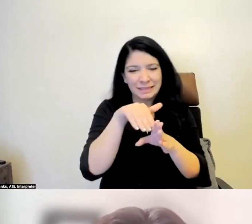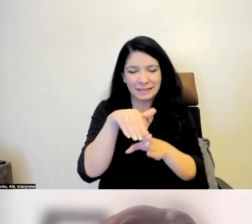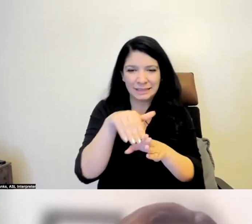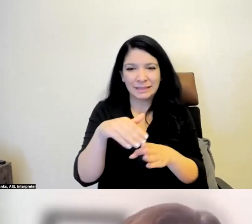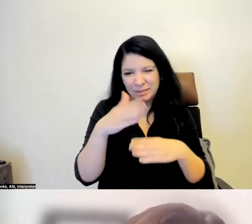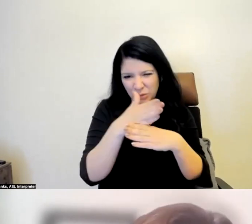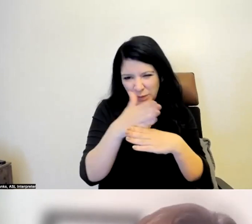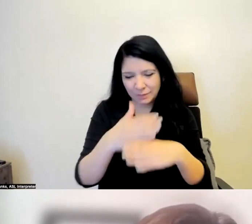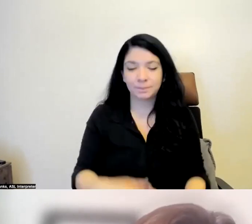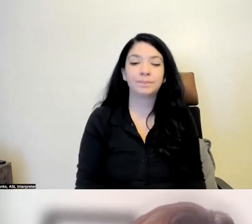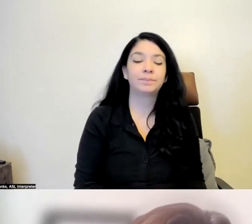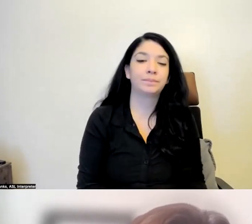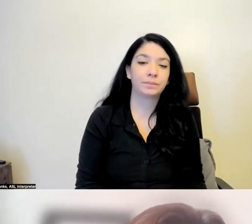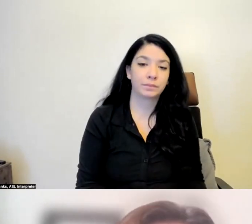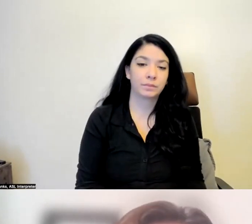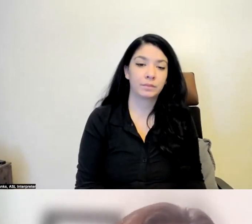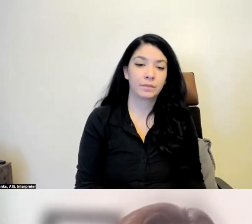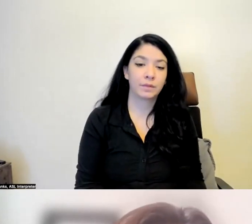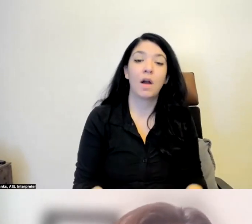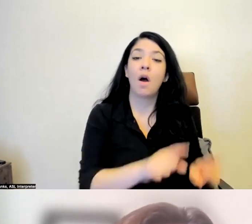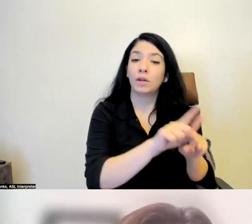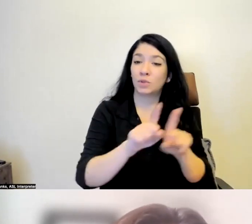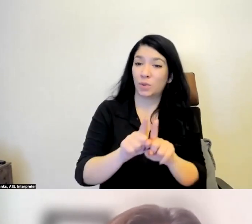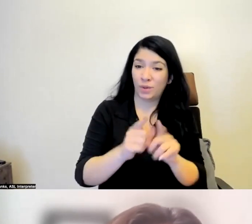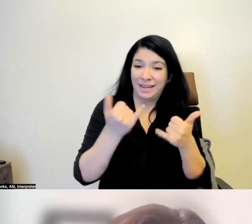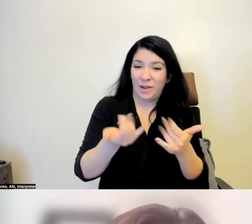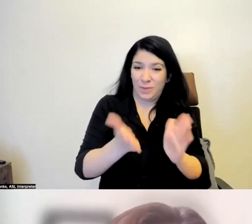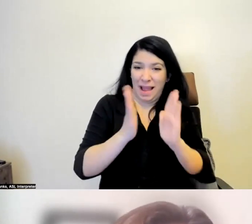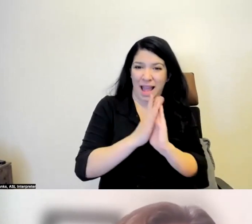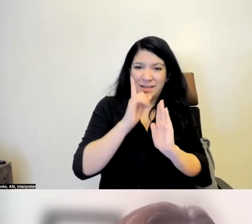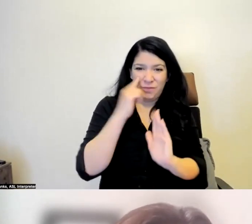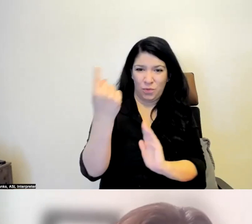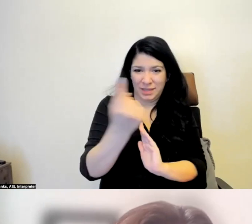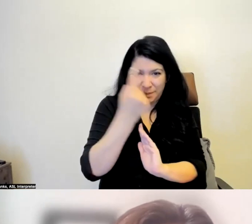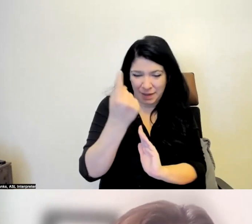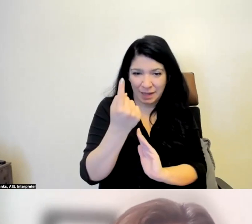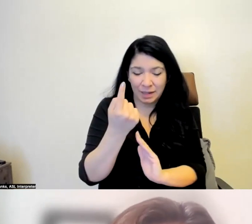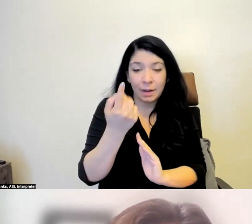you know, you are asking for something affirmative that you may have some resistance depending on